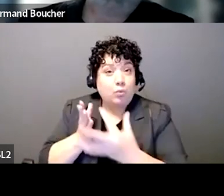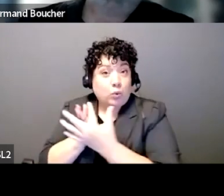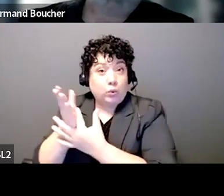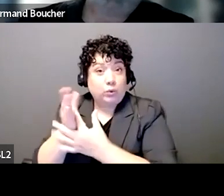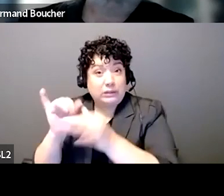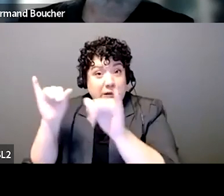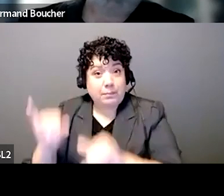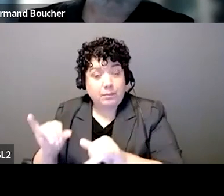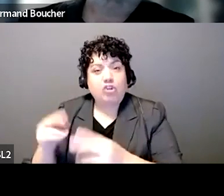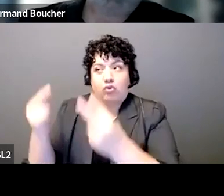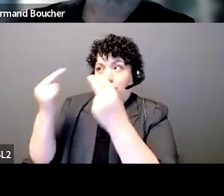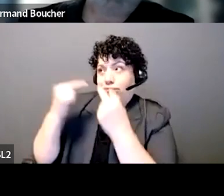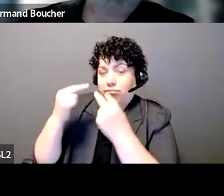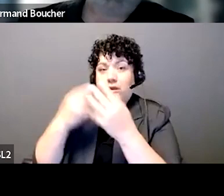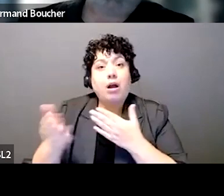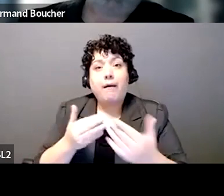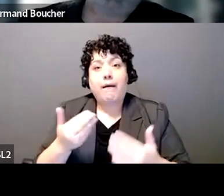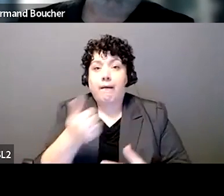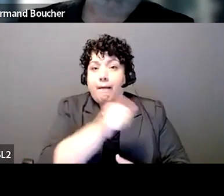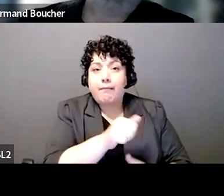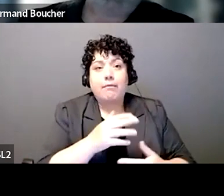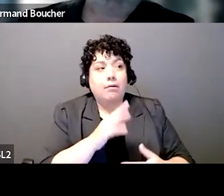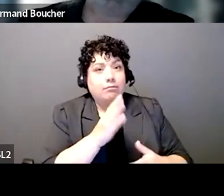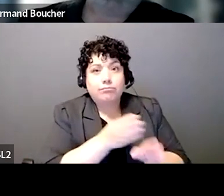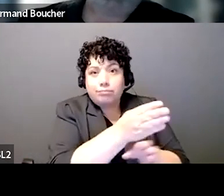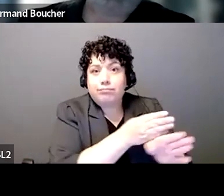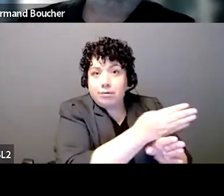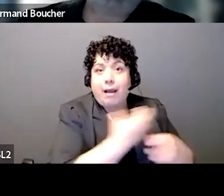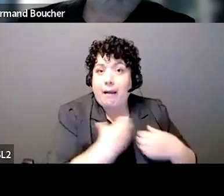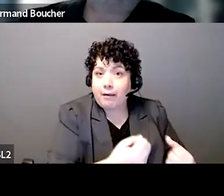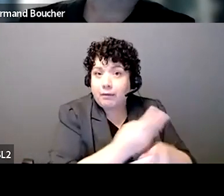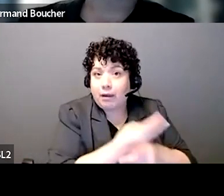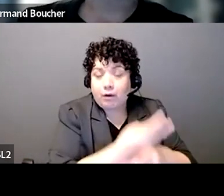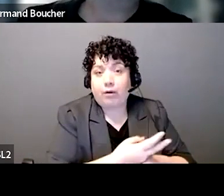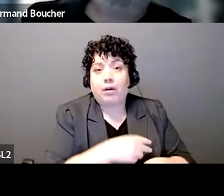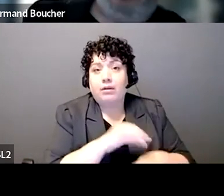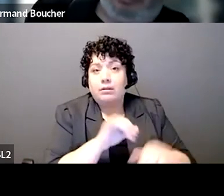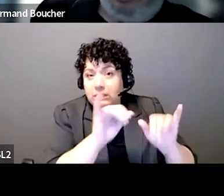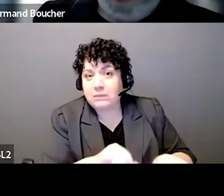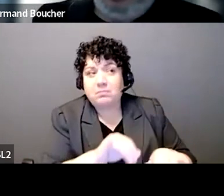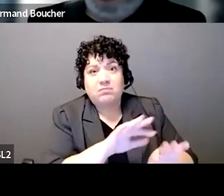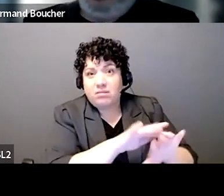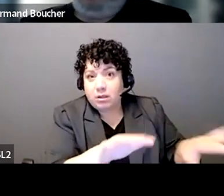lives in society in terms of healthcare and other systems as well and that was also a very unique